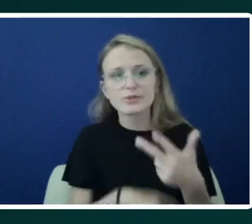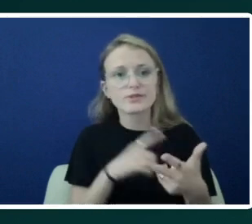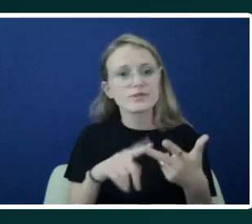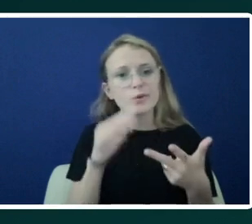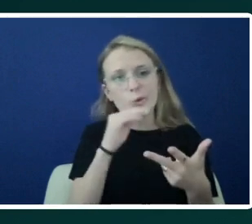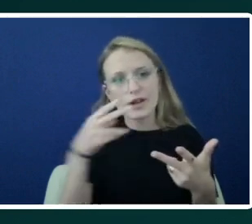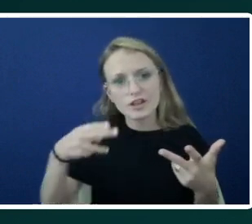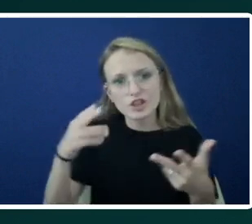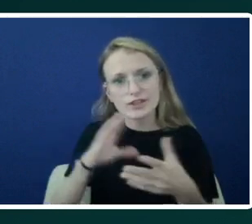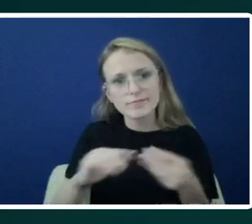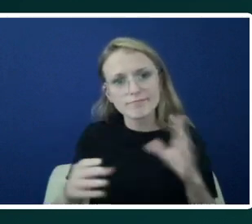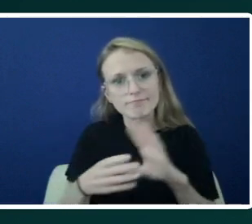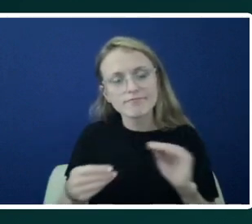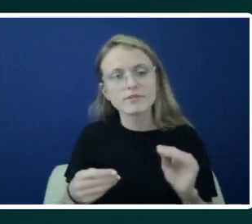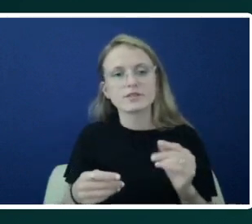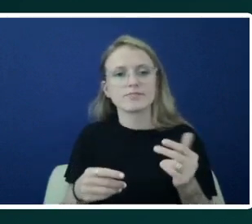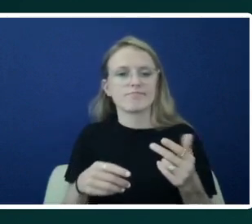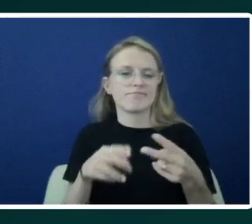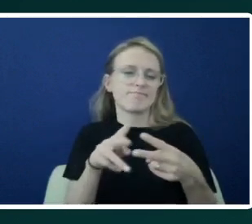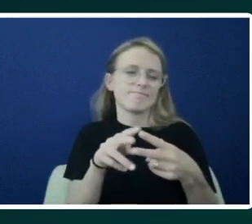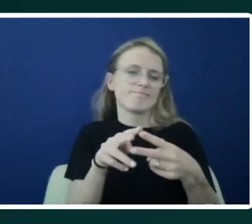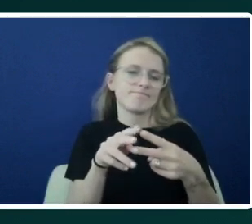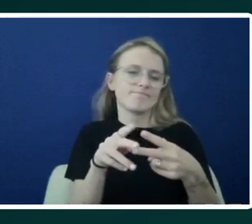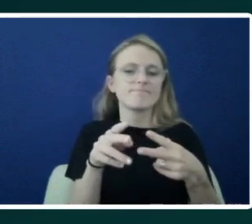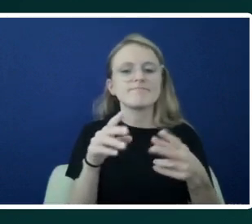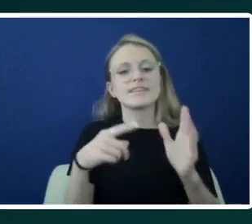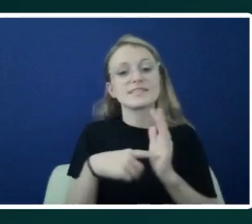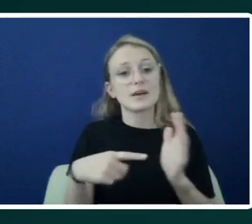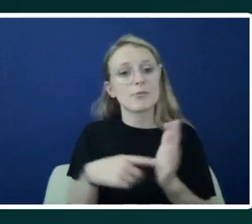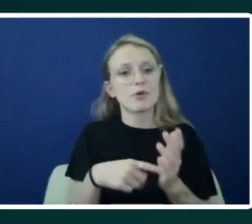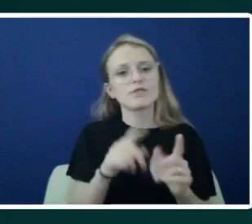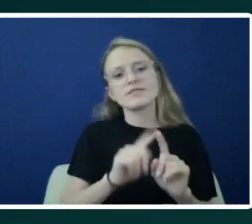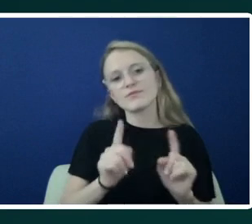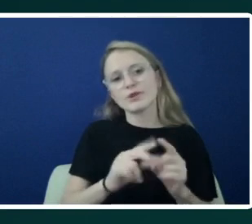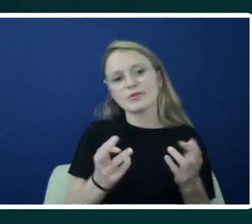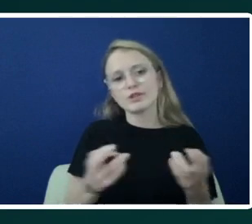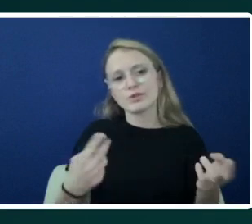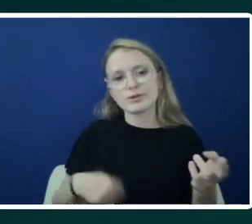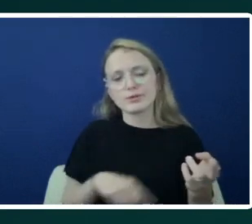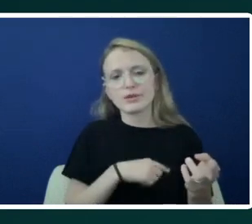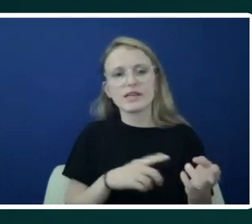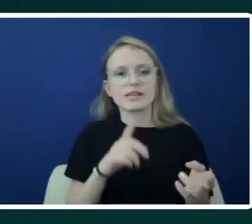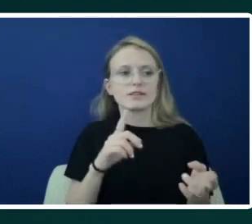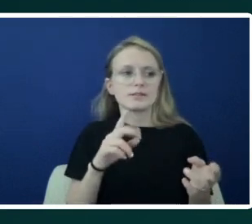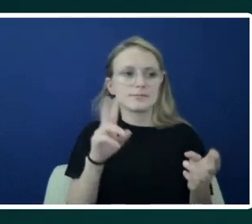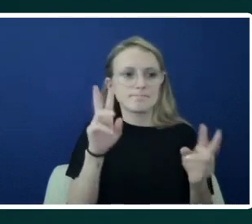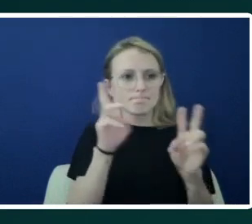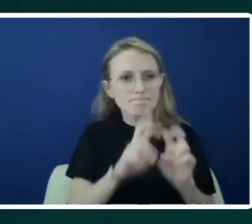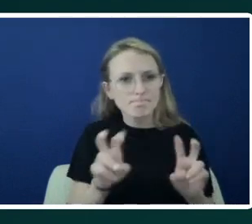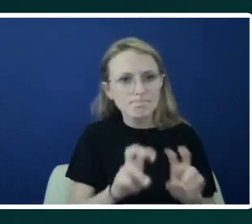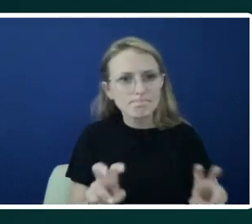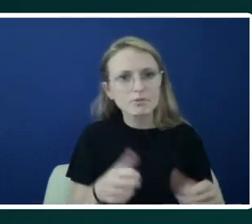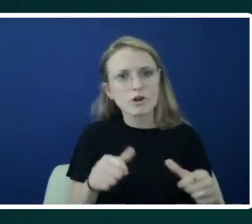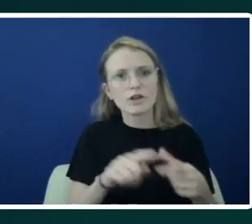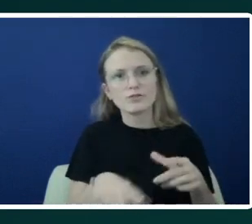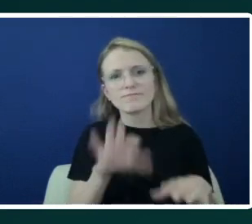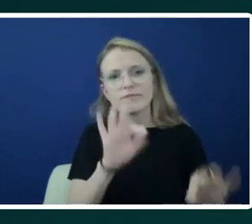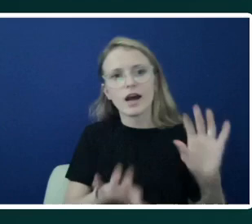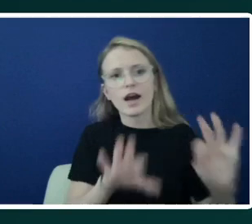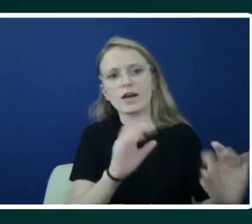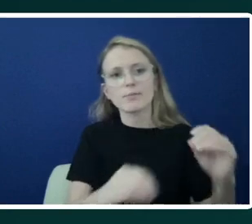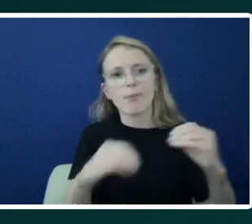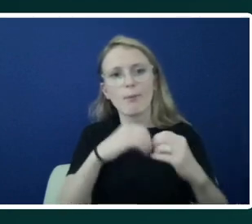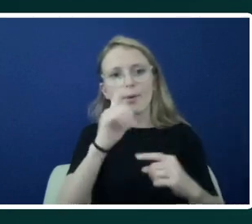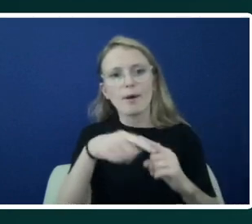of some of the sources that we went to really try to uncover more about who he was and his impact.